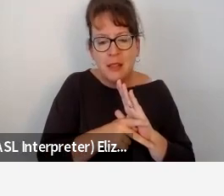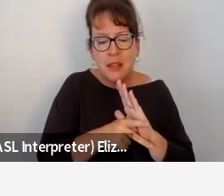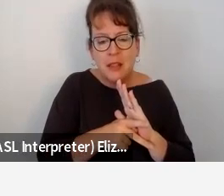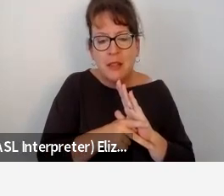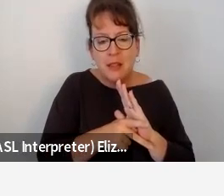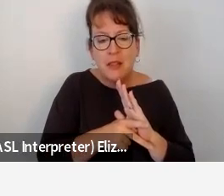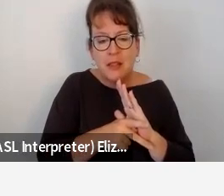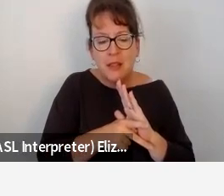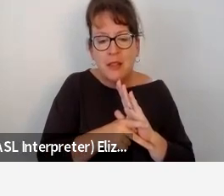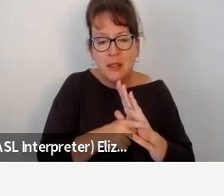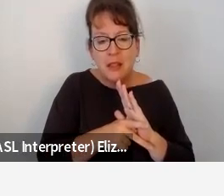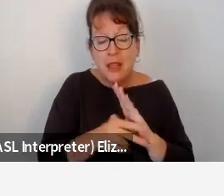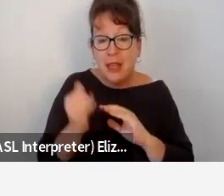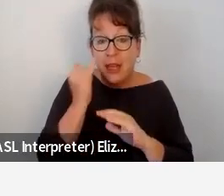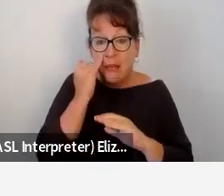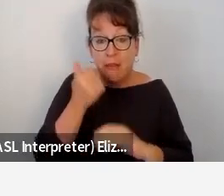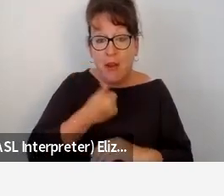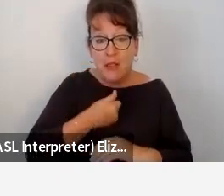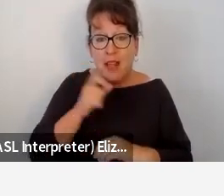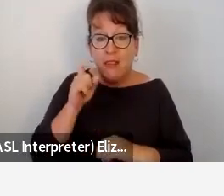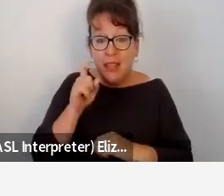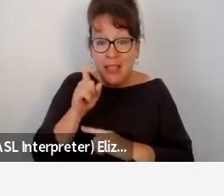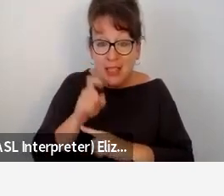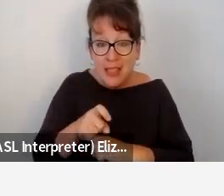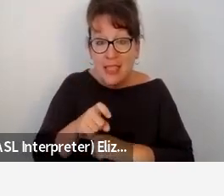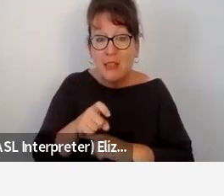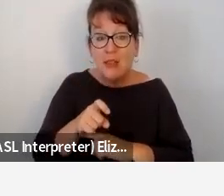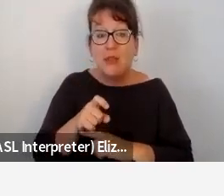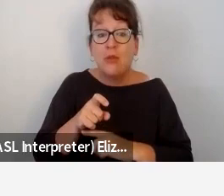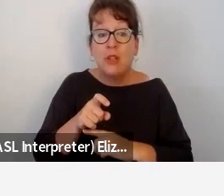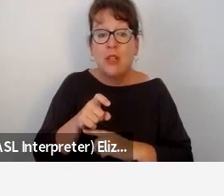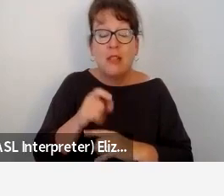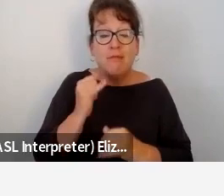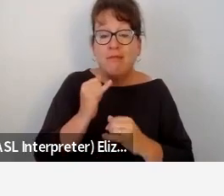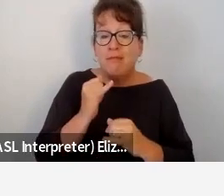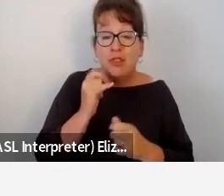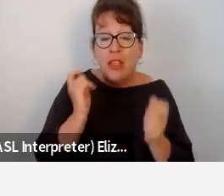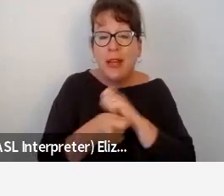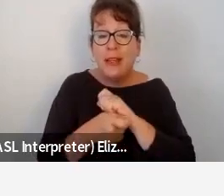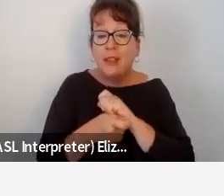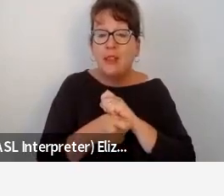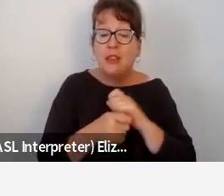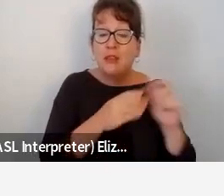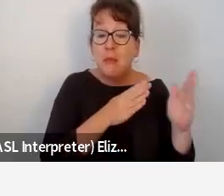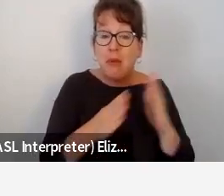but there will be in the notice of funding opportunity. And then lastly, on this slide,